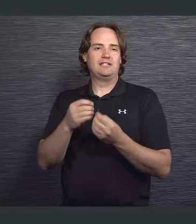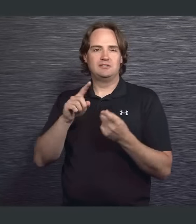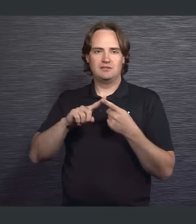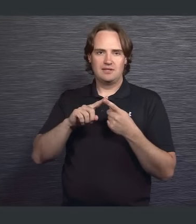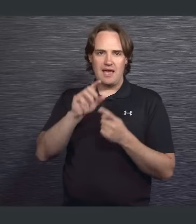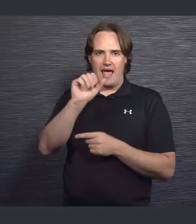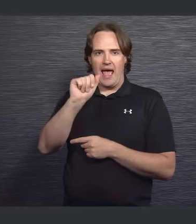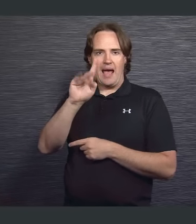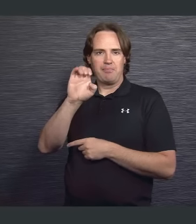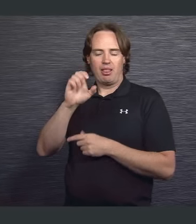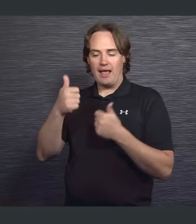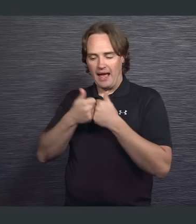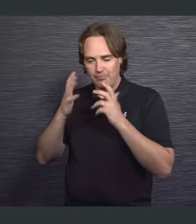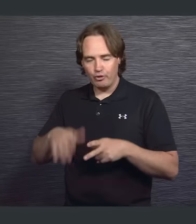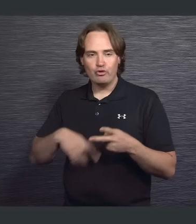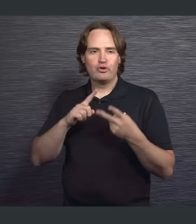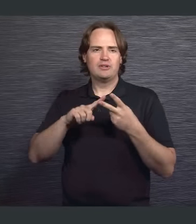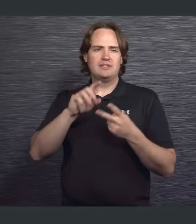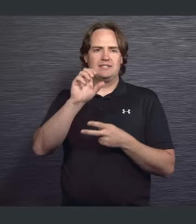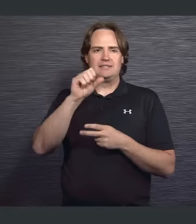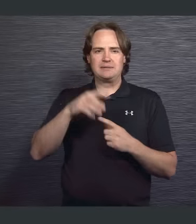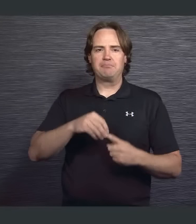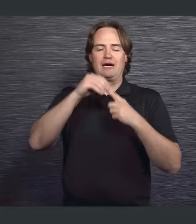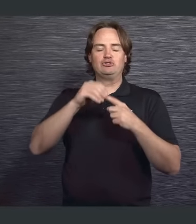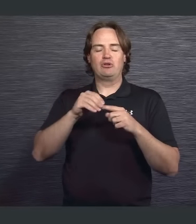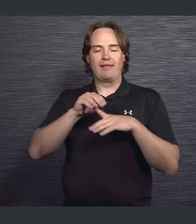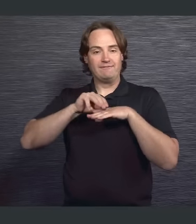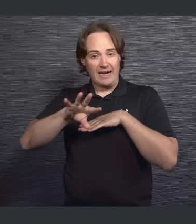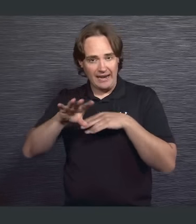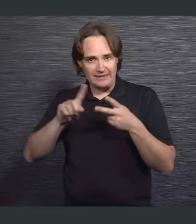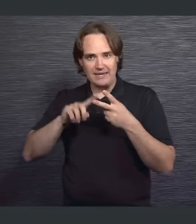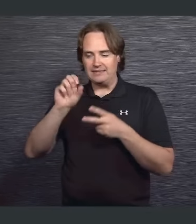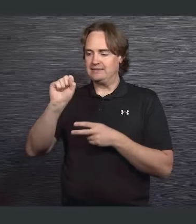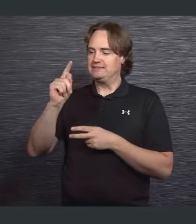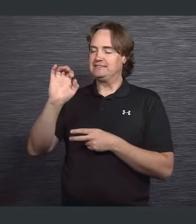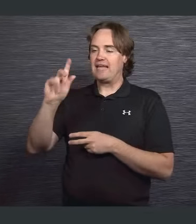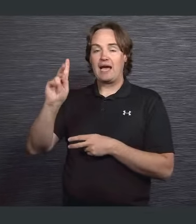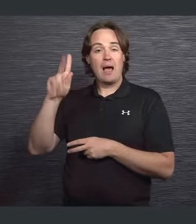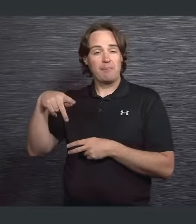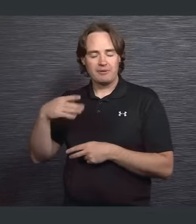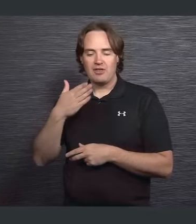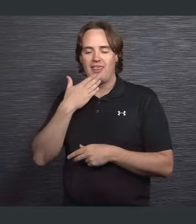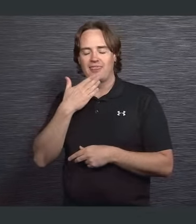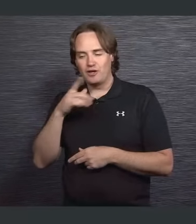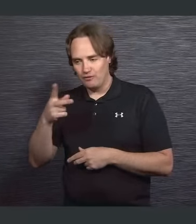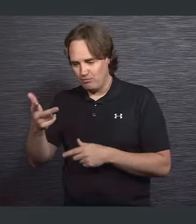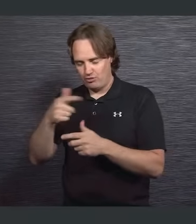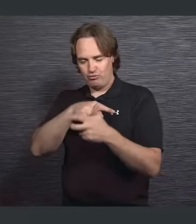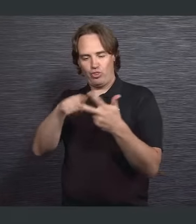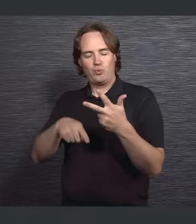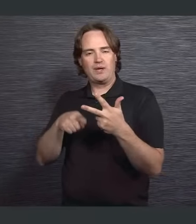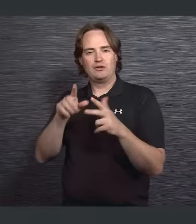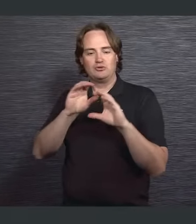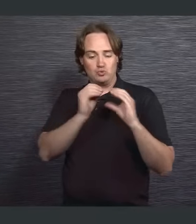Special Effect, Stack Up, and several other accessibility experts who are supporting us on this journey,